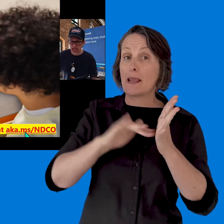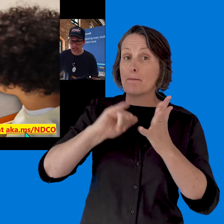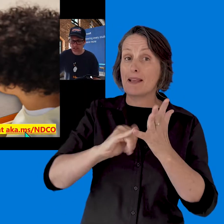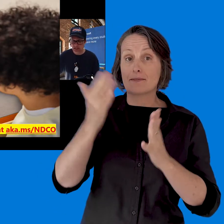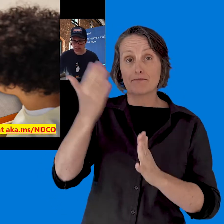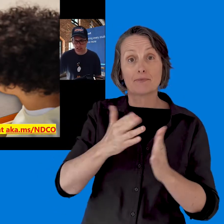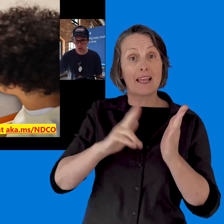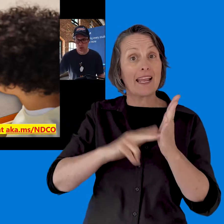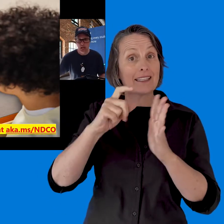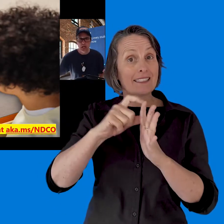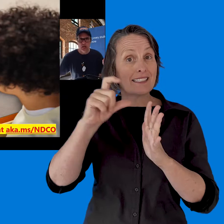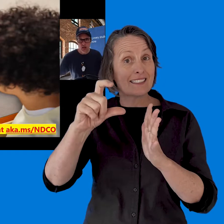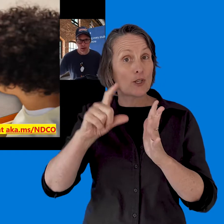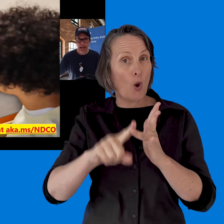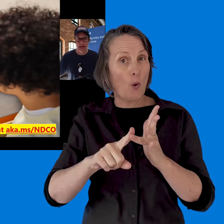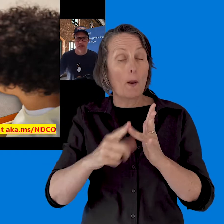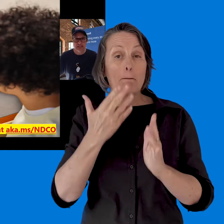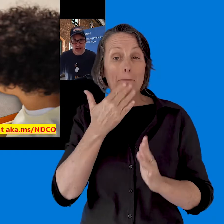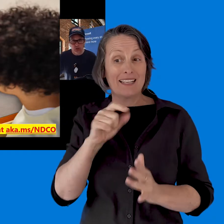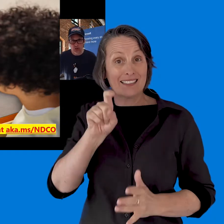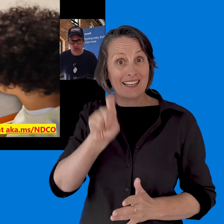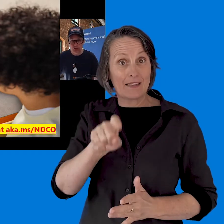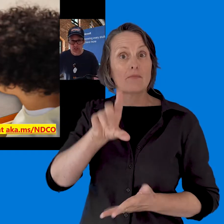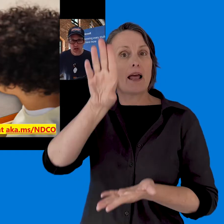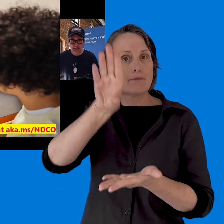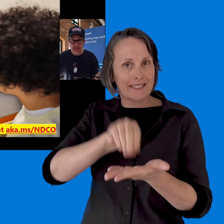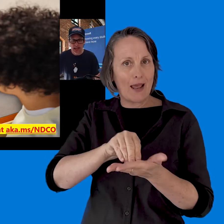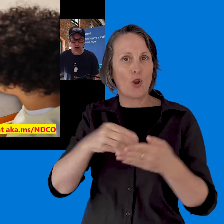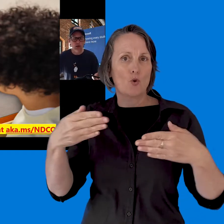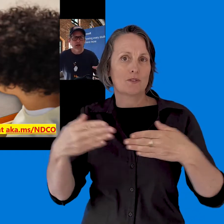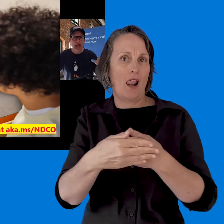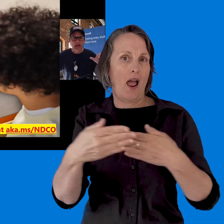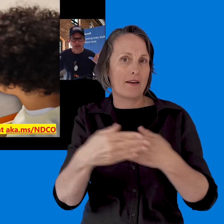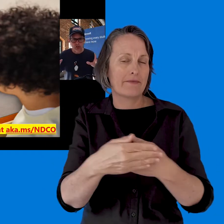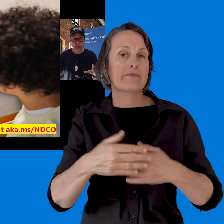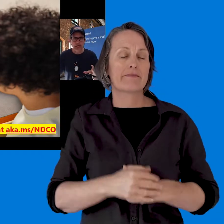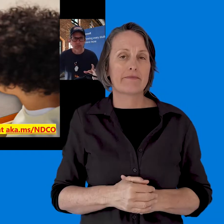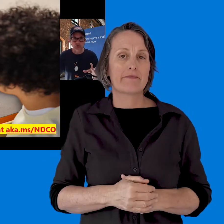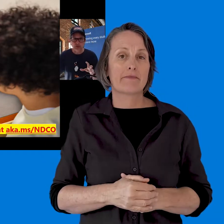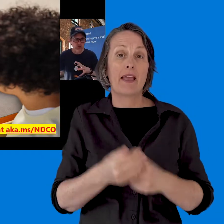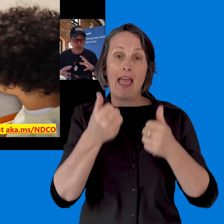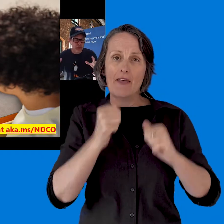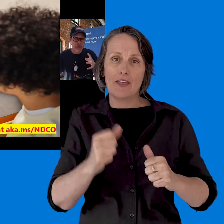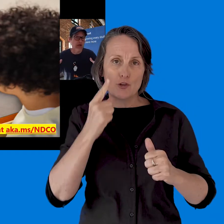Go ahead, download those slides now and then you'll be able to, you know,